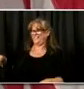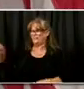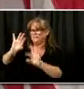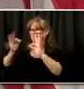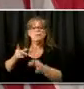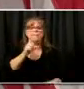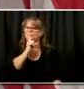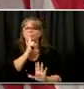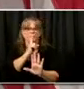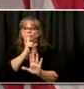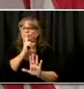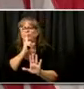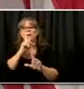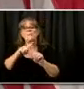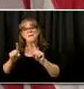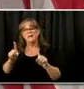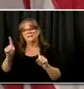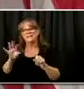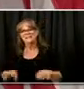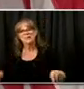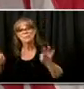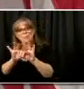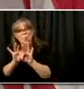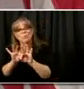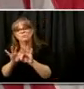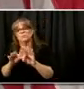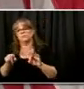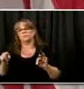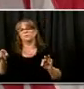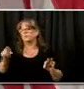parents with a pre-existing condition, it could be that the kid has a preexisting condition. All of